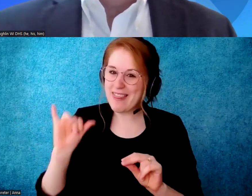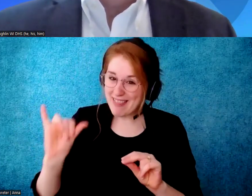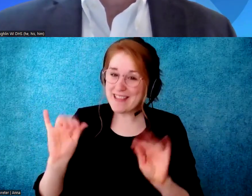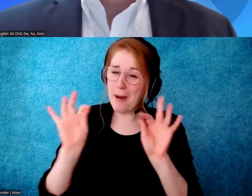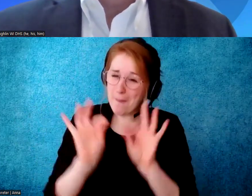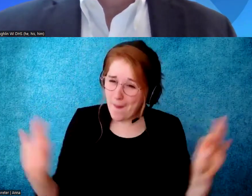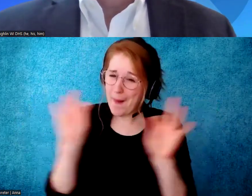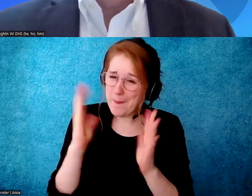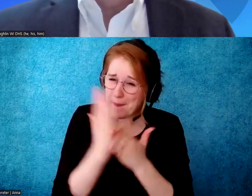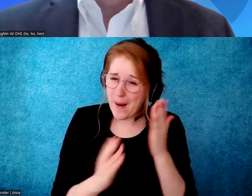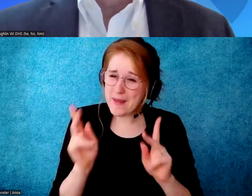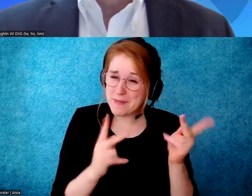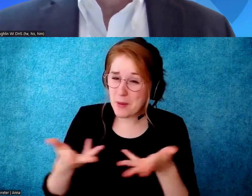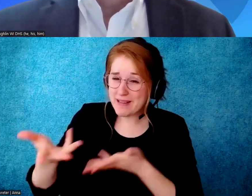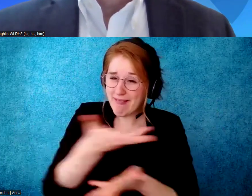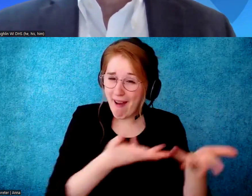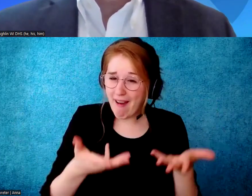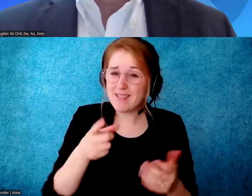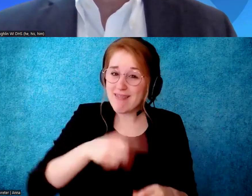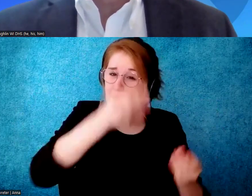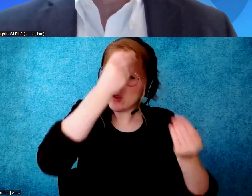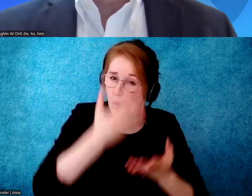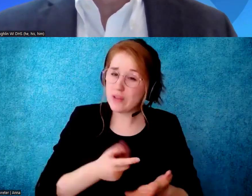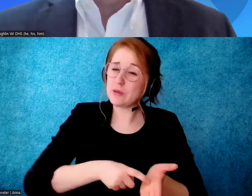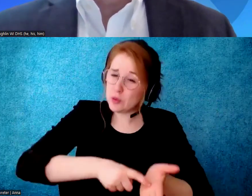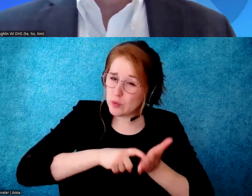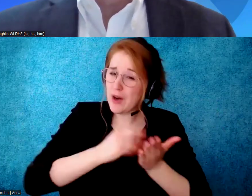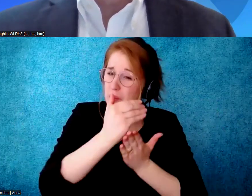of everybody we spoke with. We have to have the registry in our advertisement.